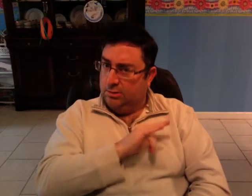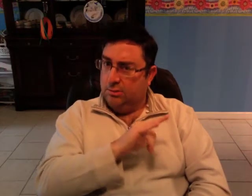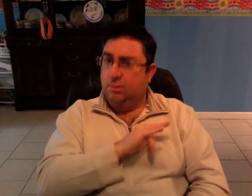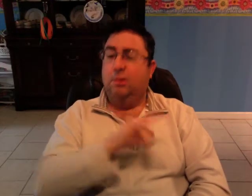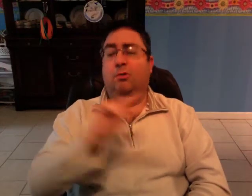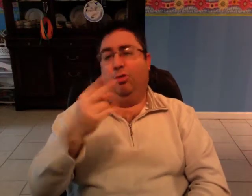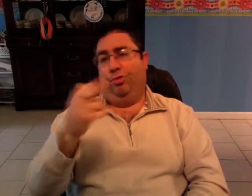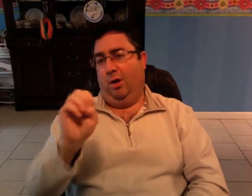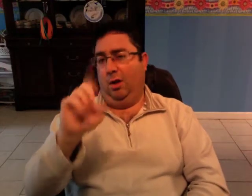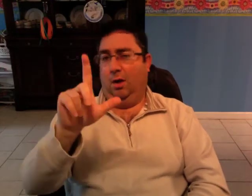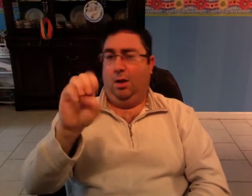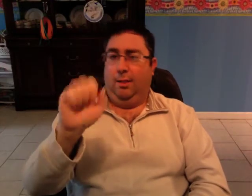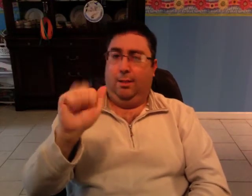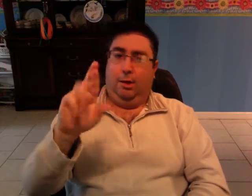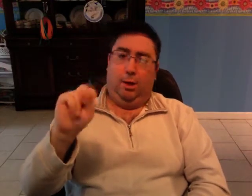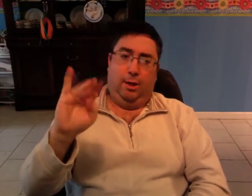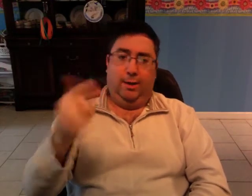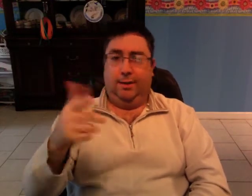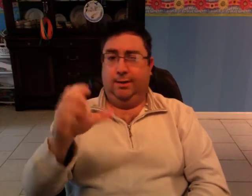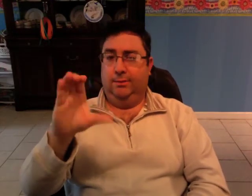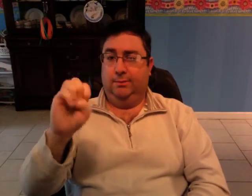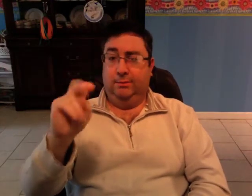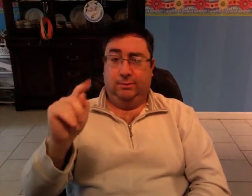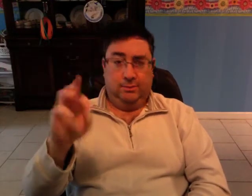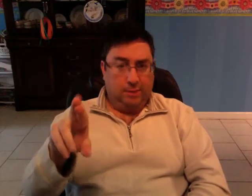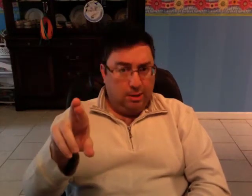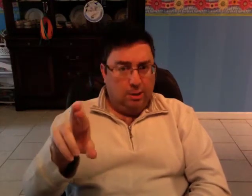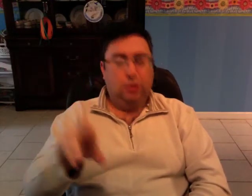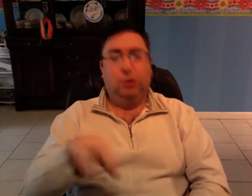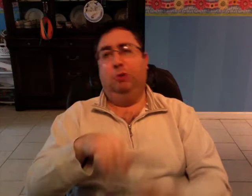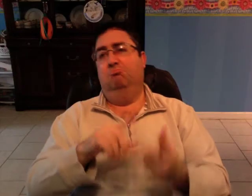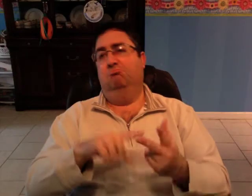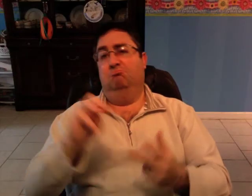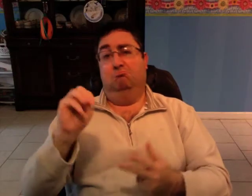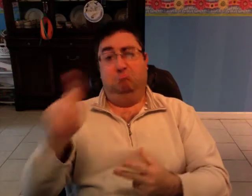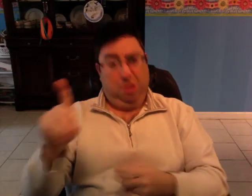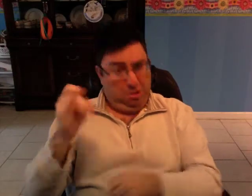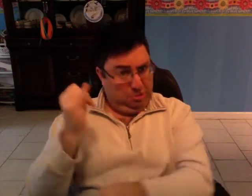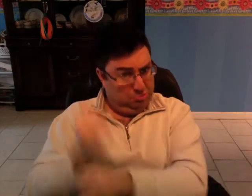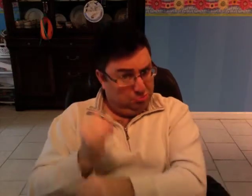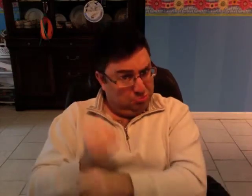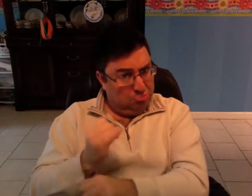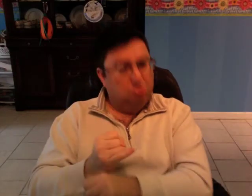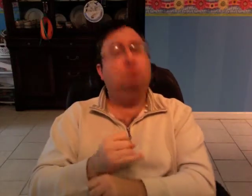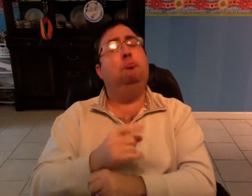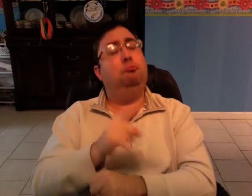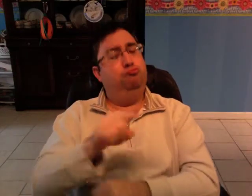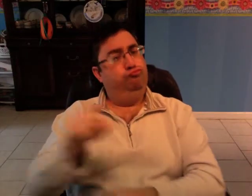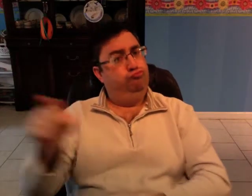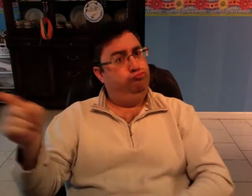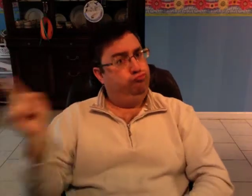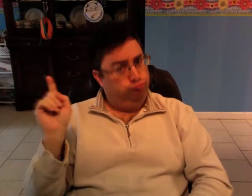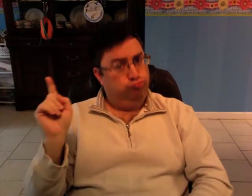Maryland School for the Deaf,